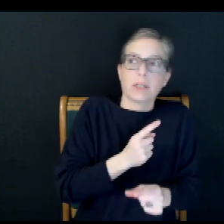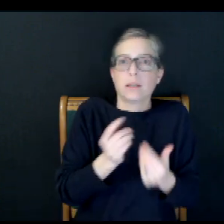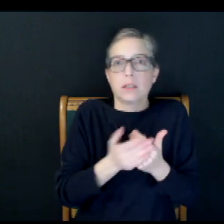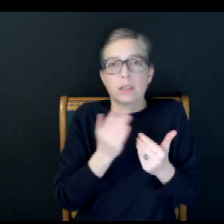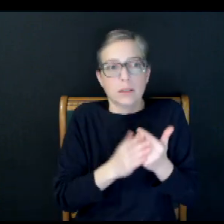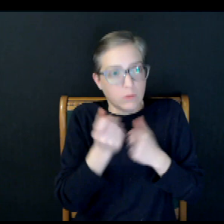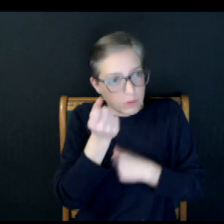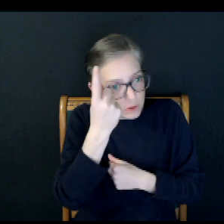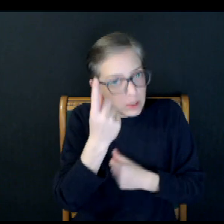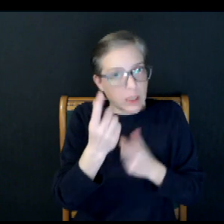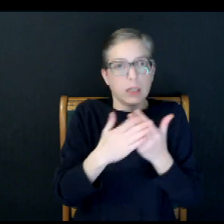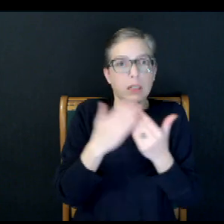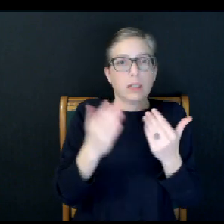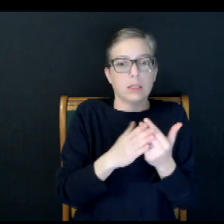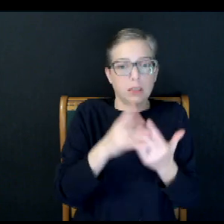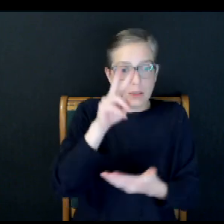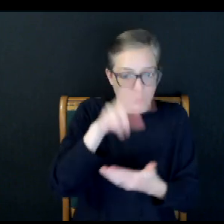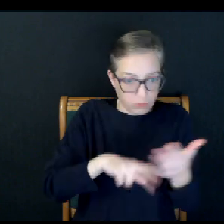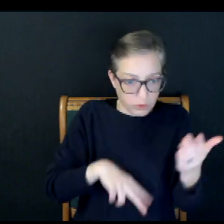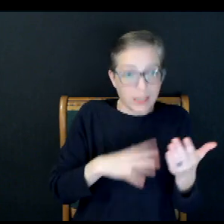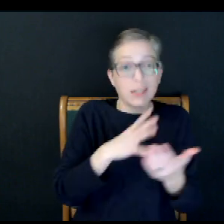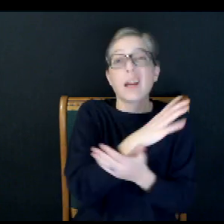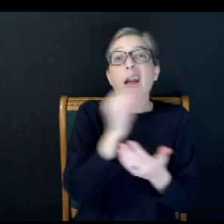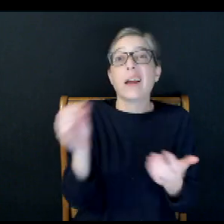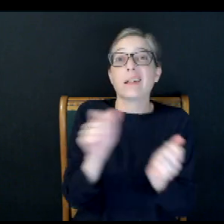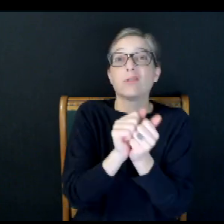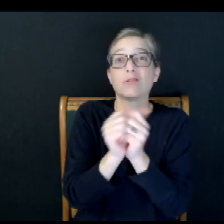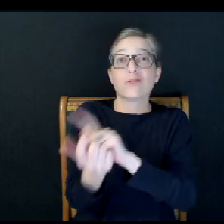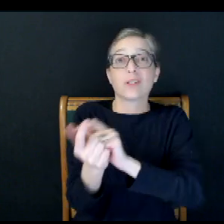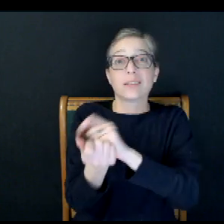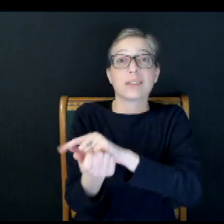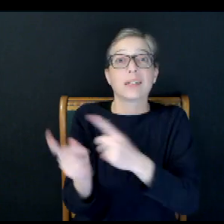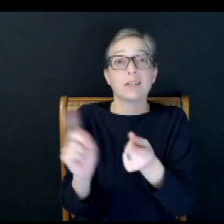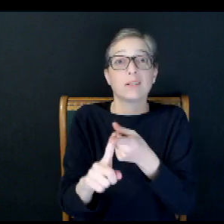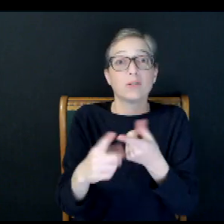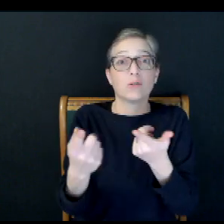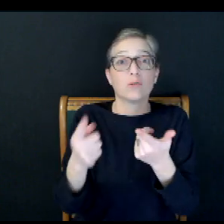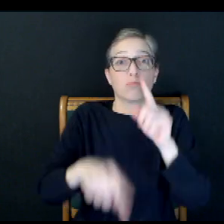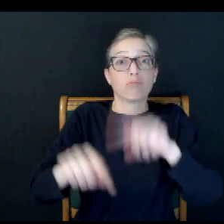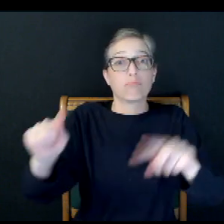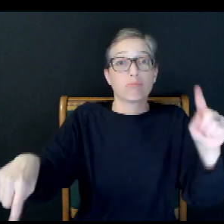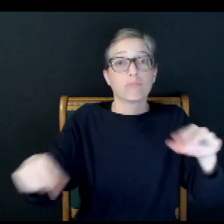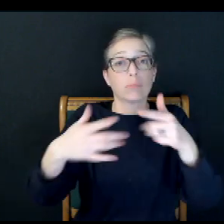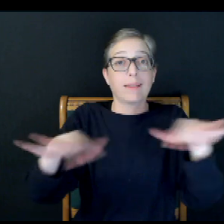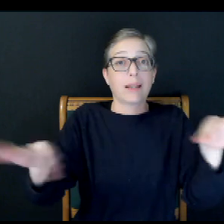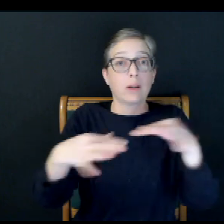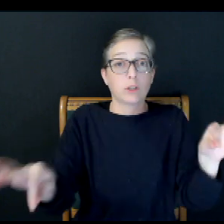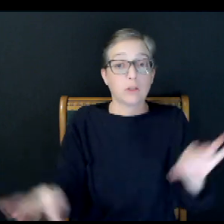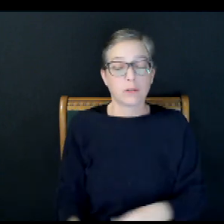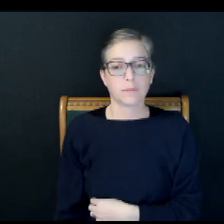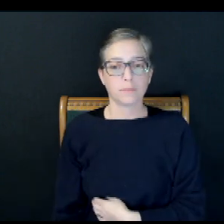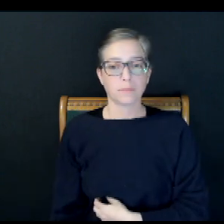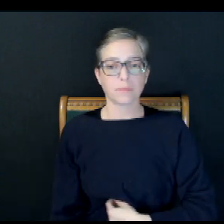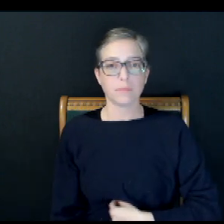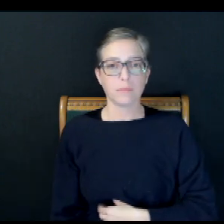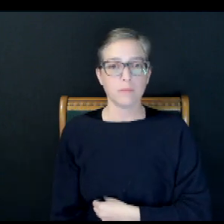and translated into languages that folks speak. We are working on transcreation and co,